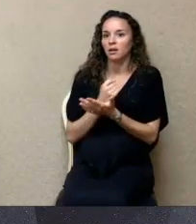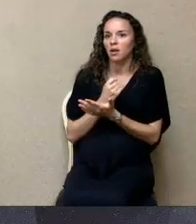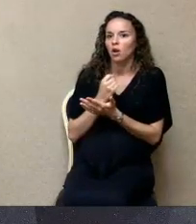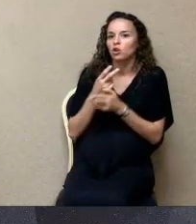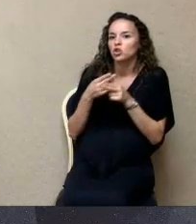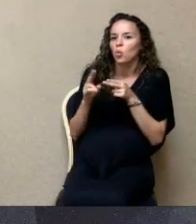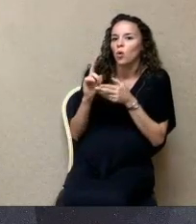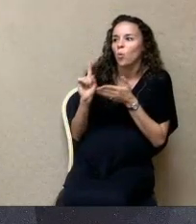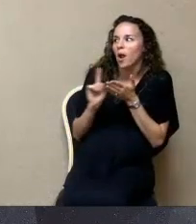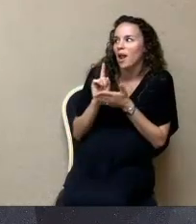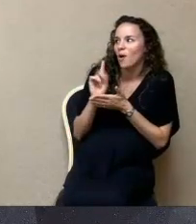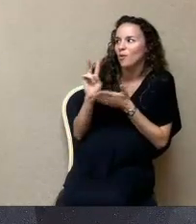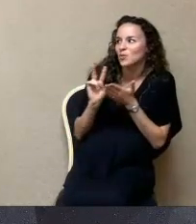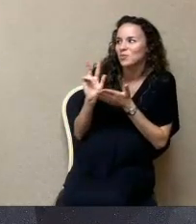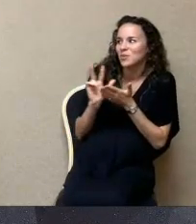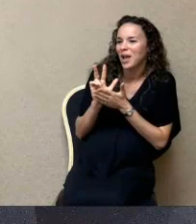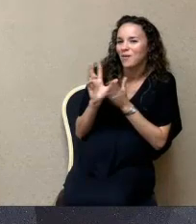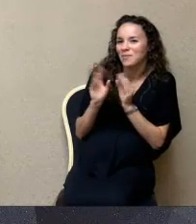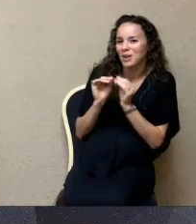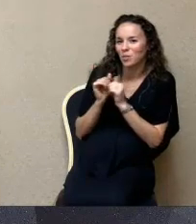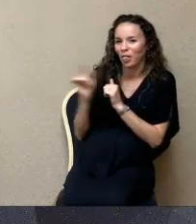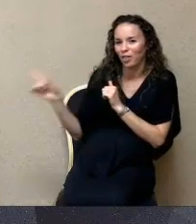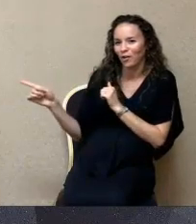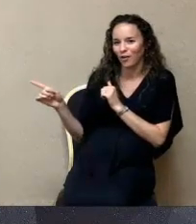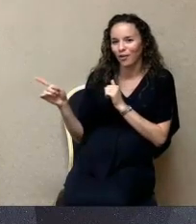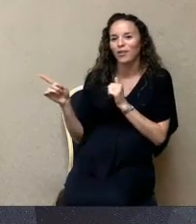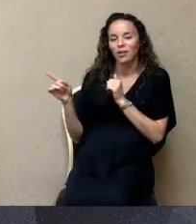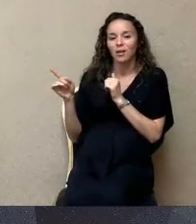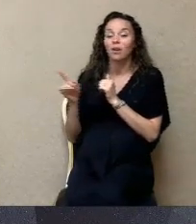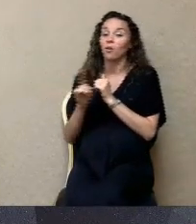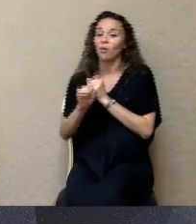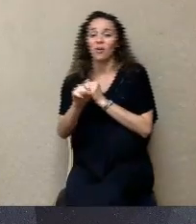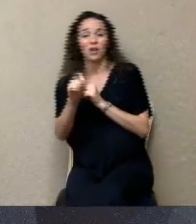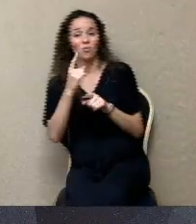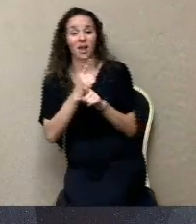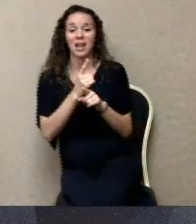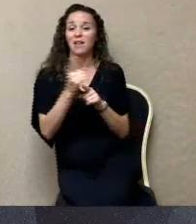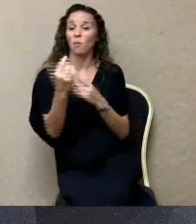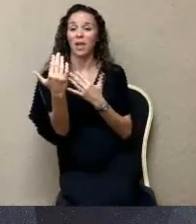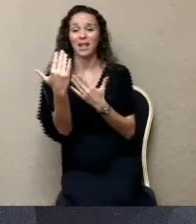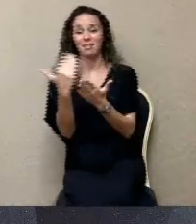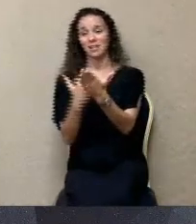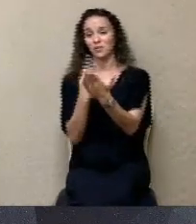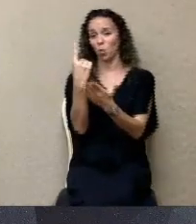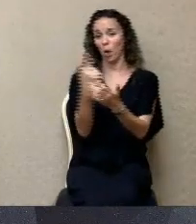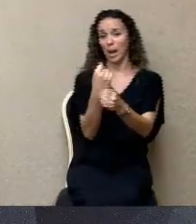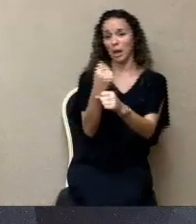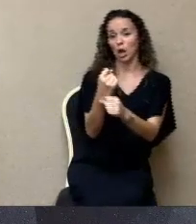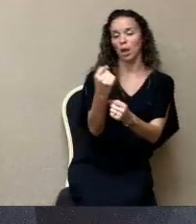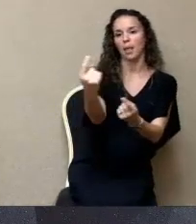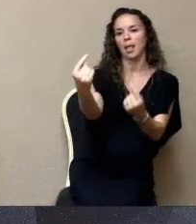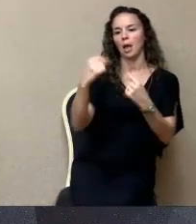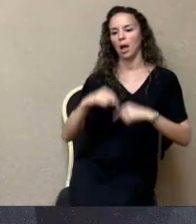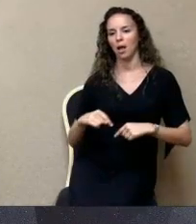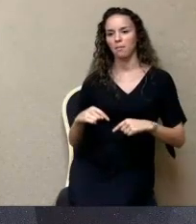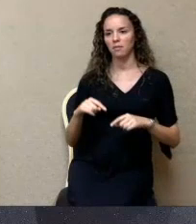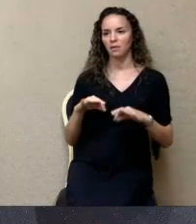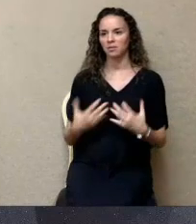Yeah, I love that idea because a lot of times when people come for an eval, they've been on the waiting list for like a year. They don't, sometimes the families don't know who